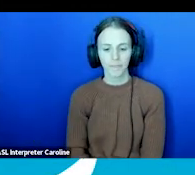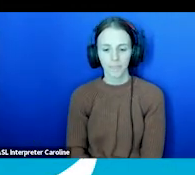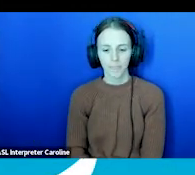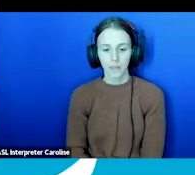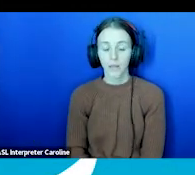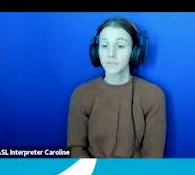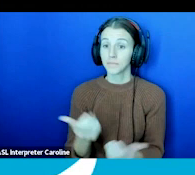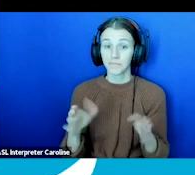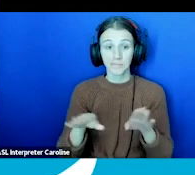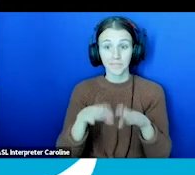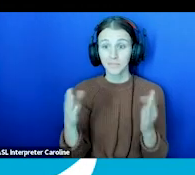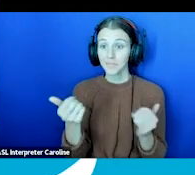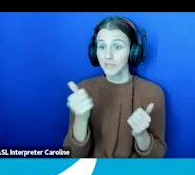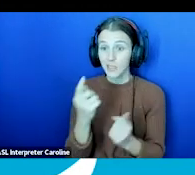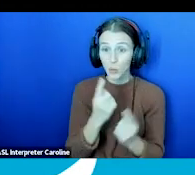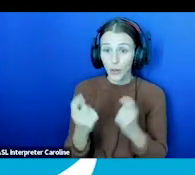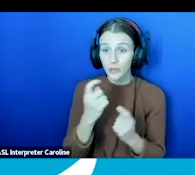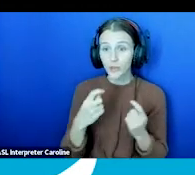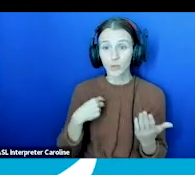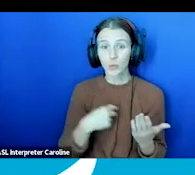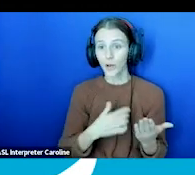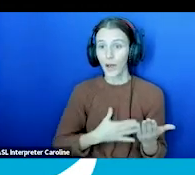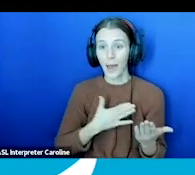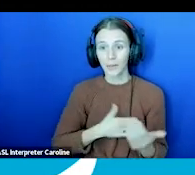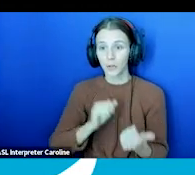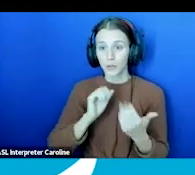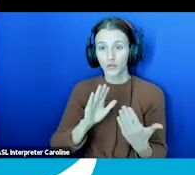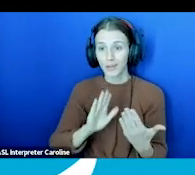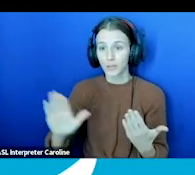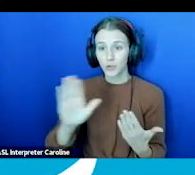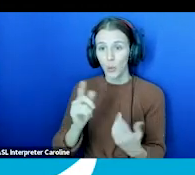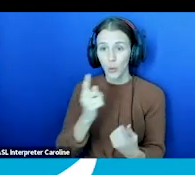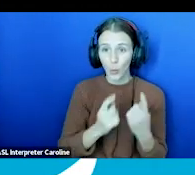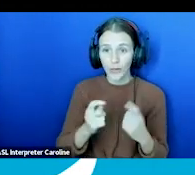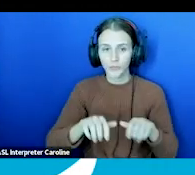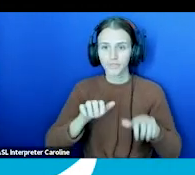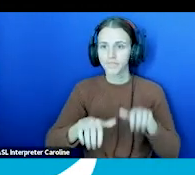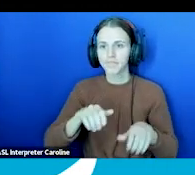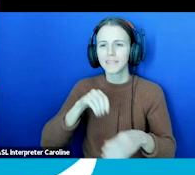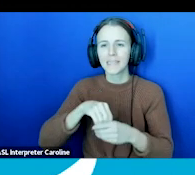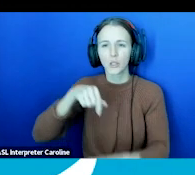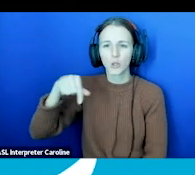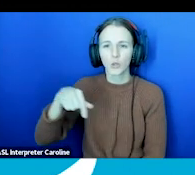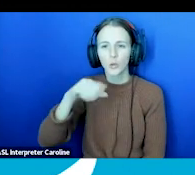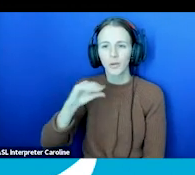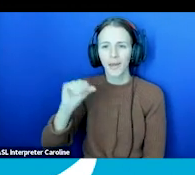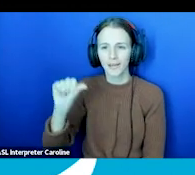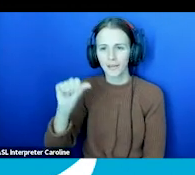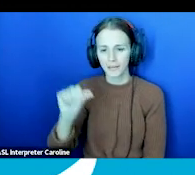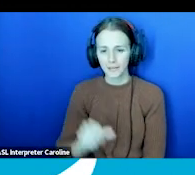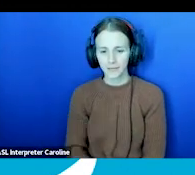ADDRESS, CAP AT EQUIP FOR EQUALITY.ORG. >> THEN WE WOULD LOVE FOR ANYBODY WHO